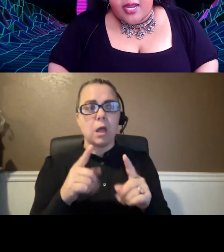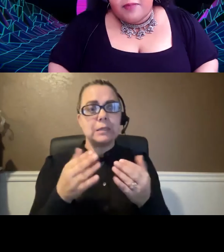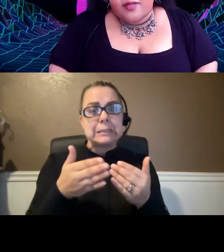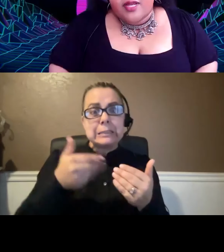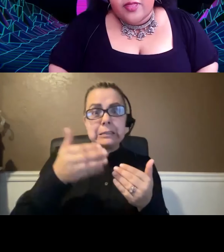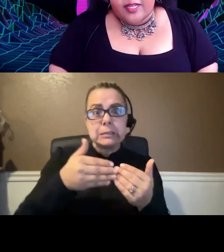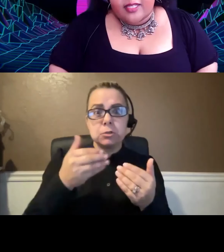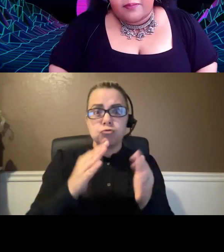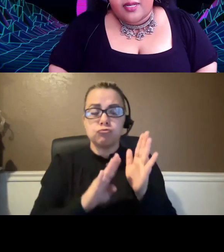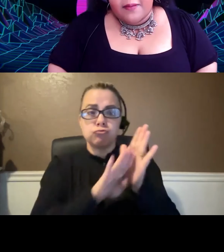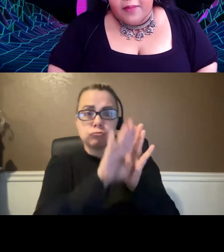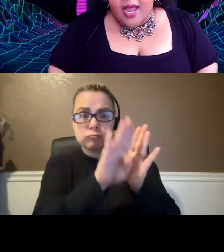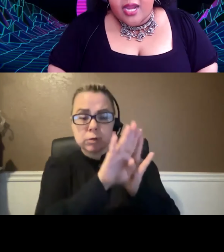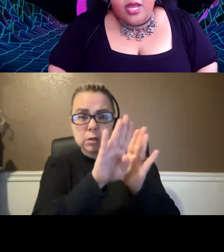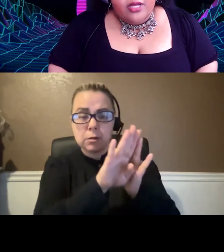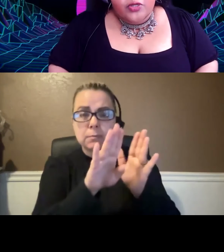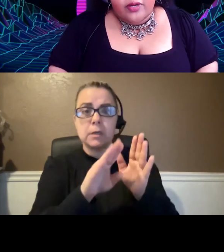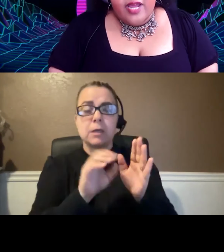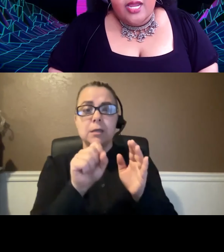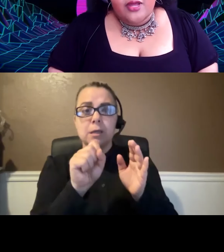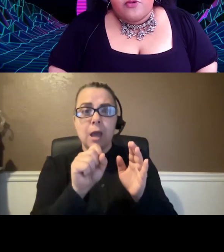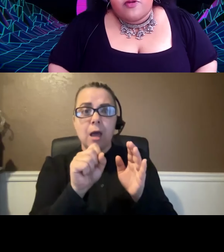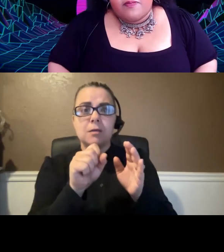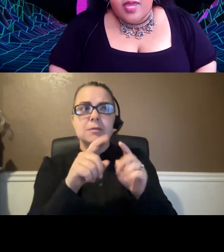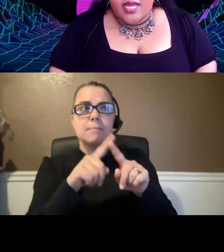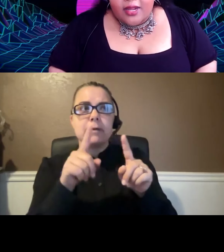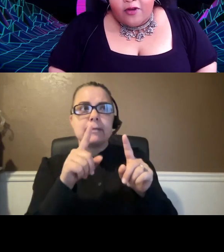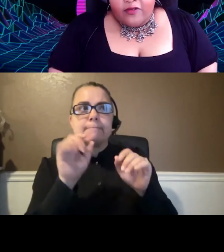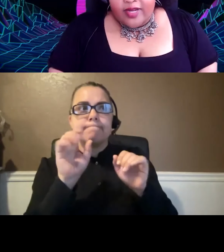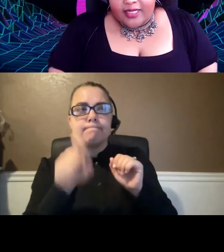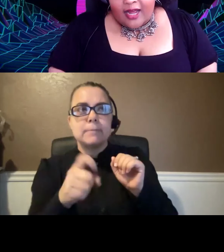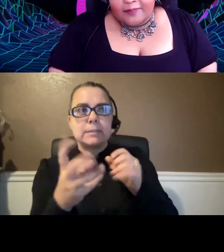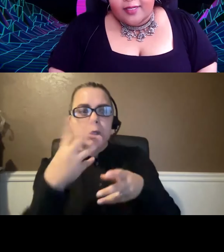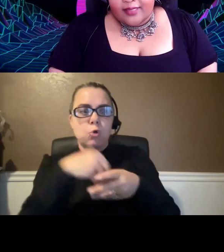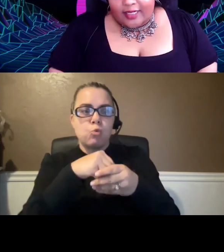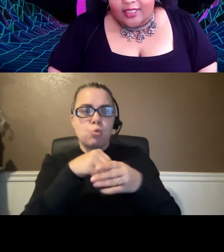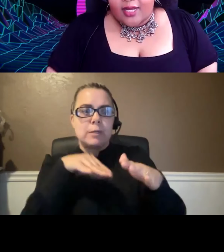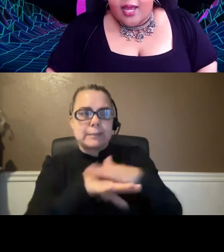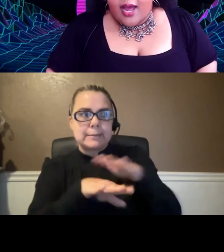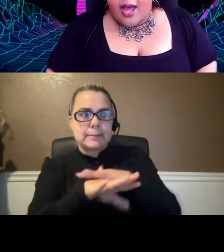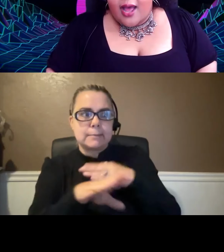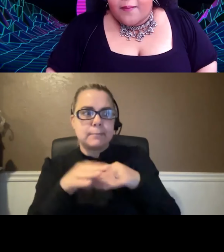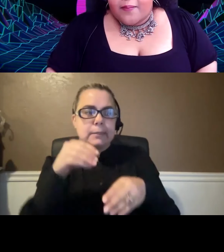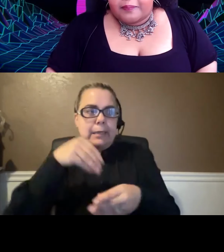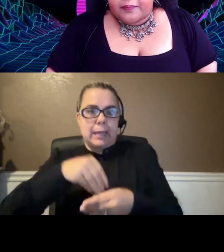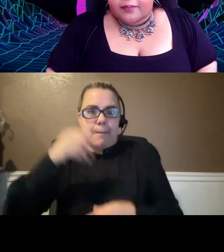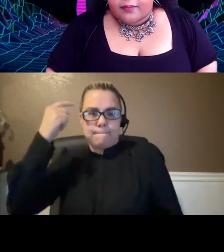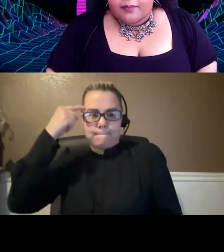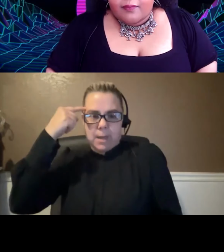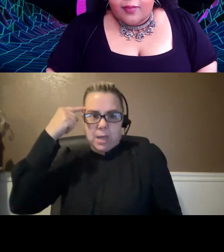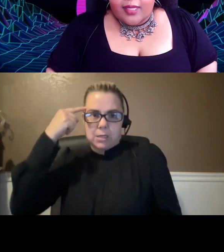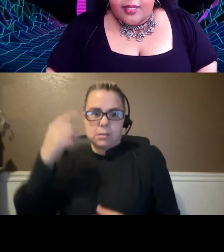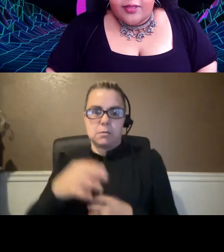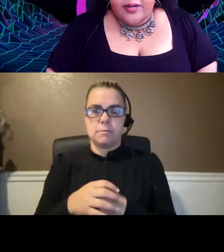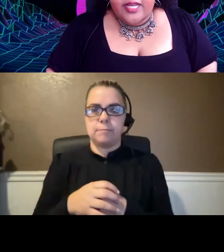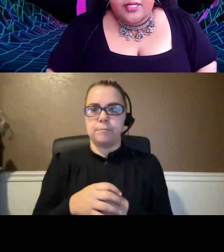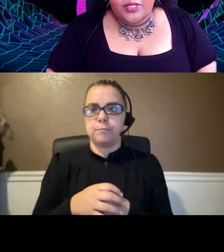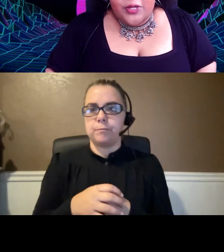building with accessibility in mind surely will make overlays obsolete. There is no,